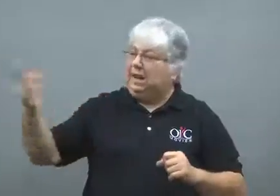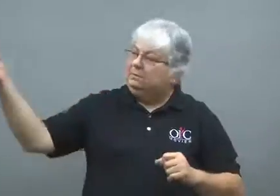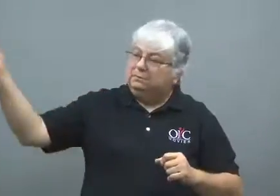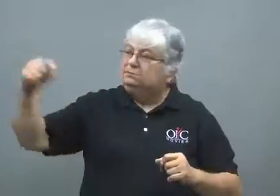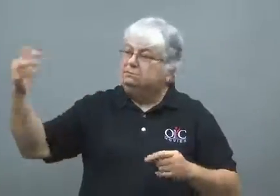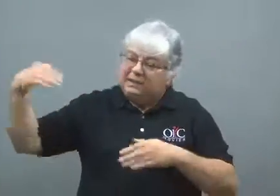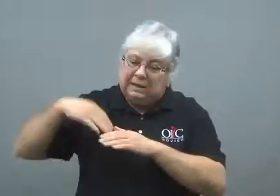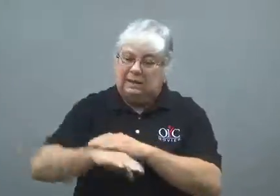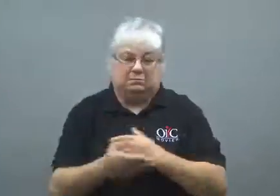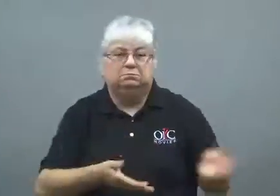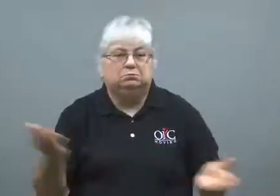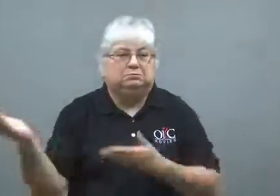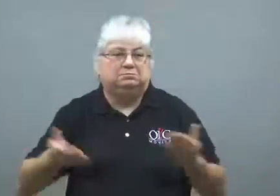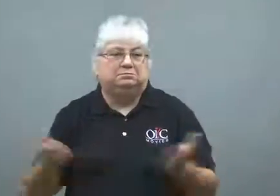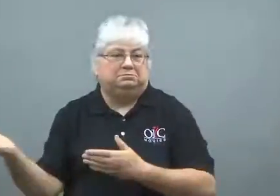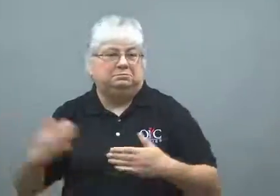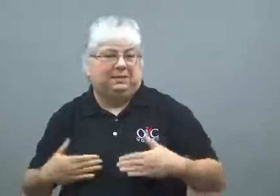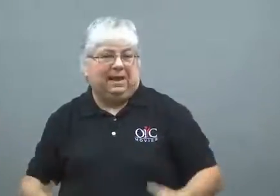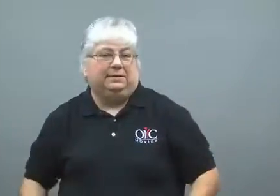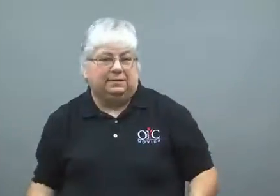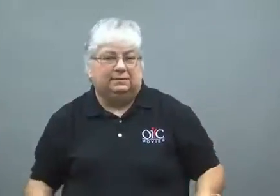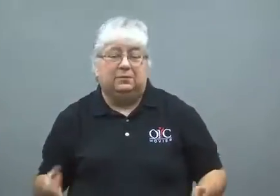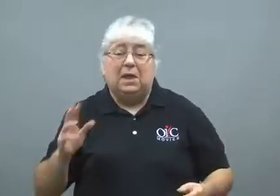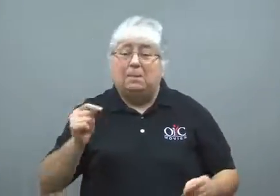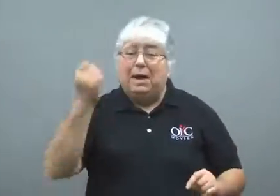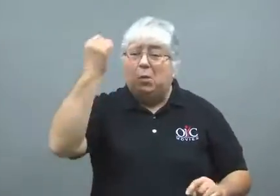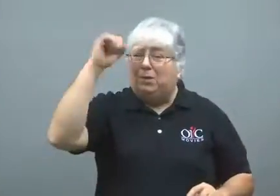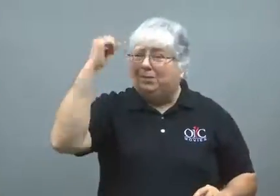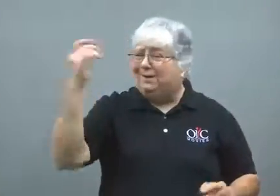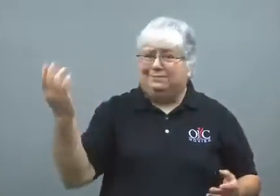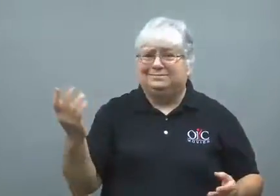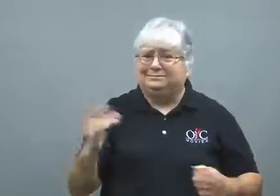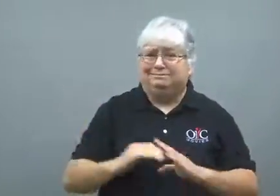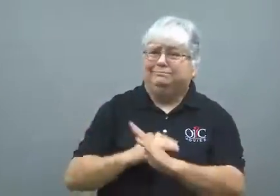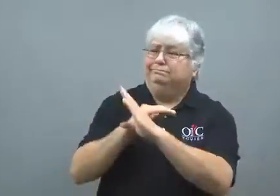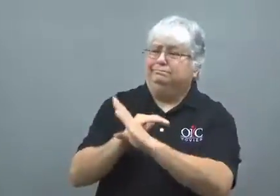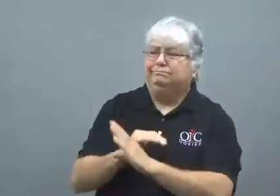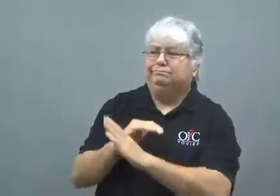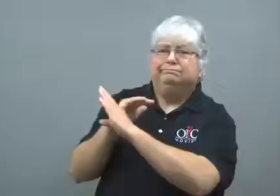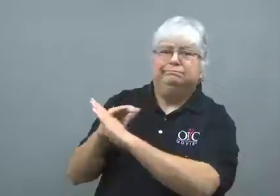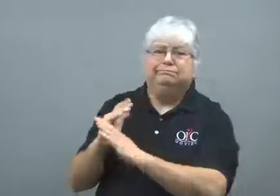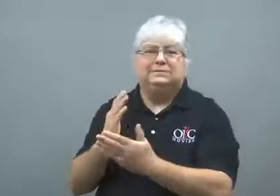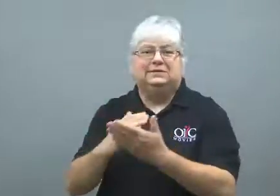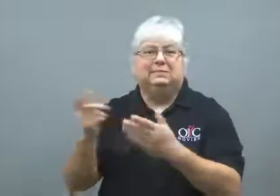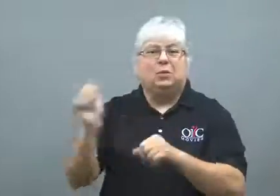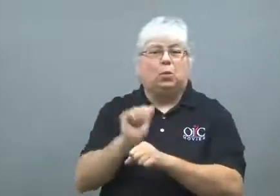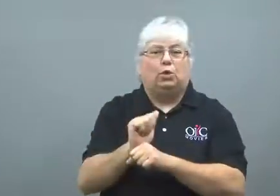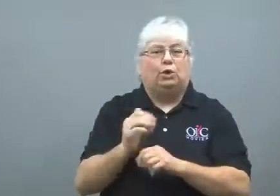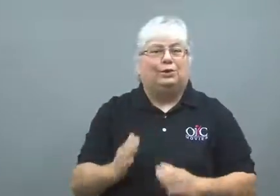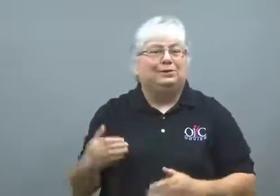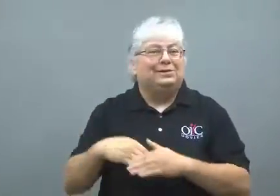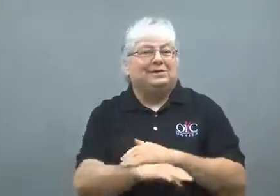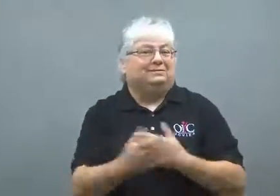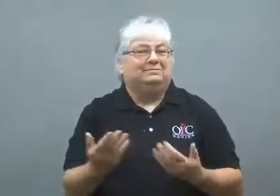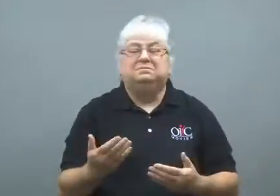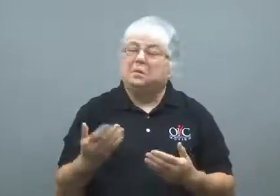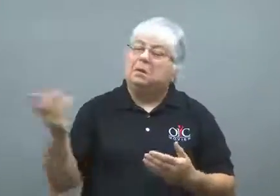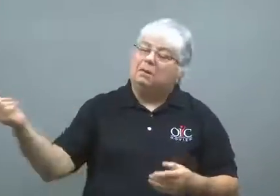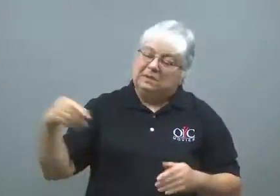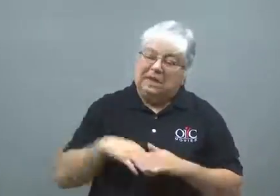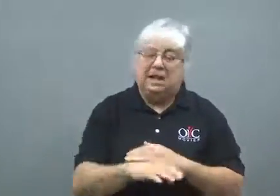and to allow workers to go in and retrieve bodies.